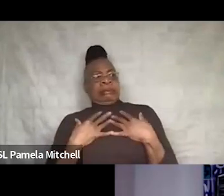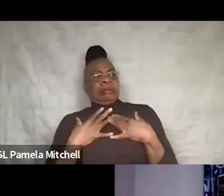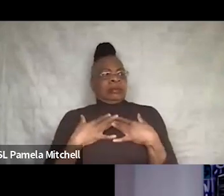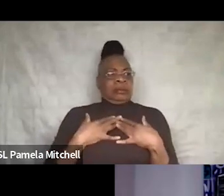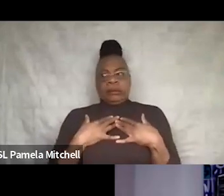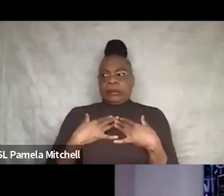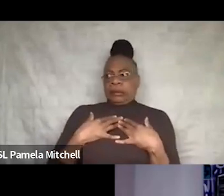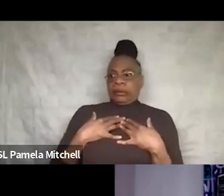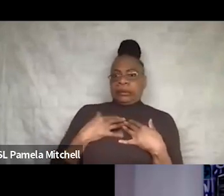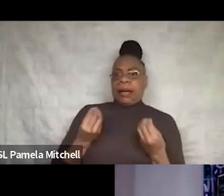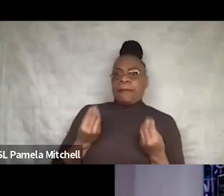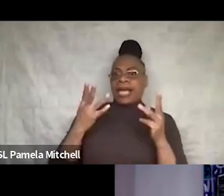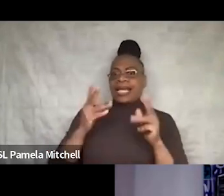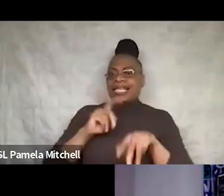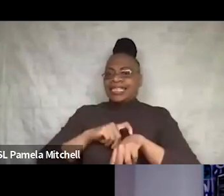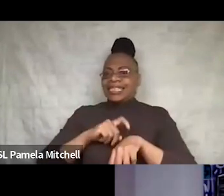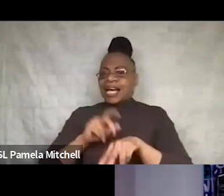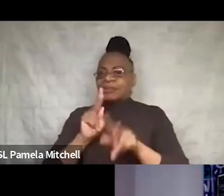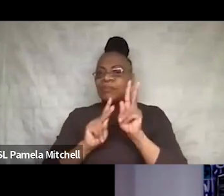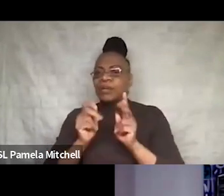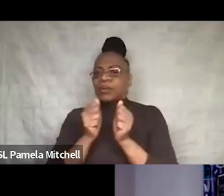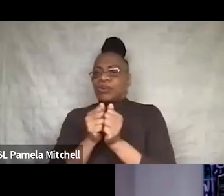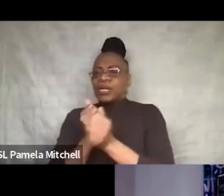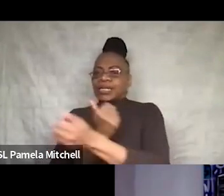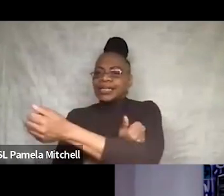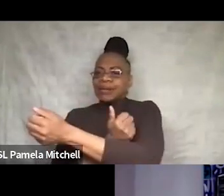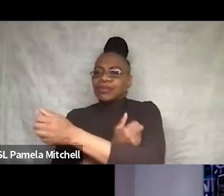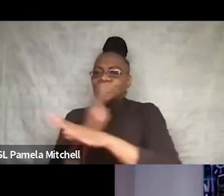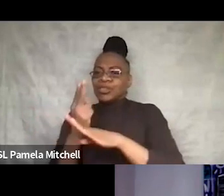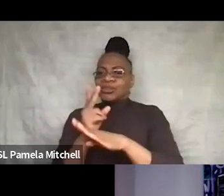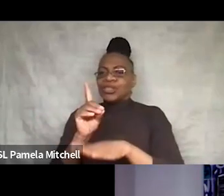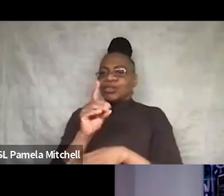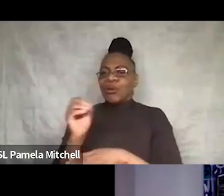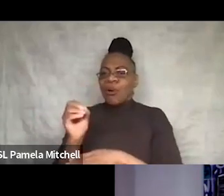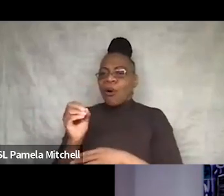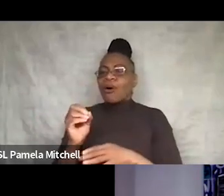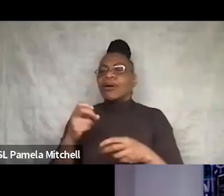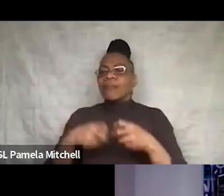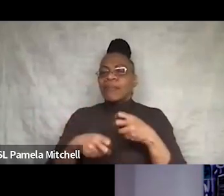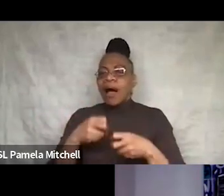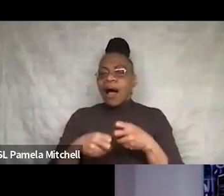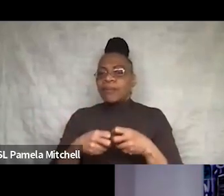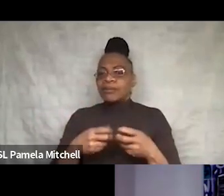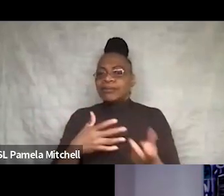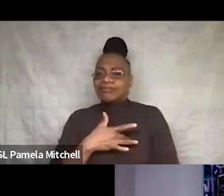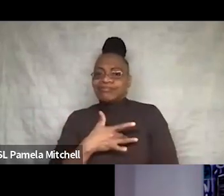people with substance use disorder problems, and I think, in general, we think we're terminally unique and nobody's gonna understand, you know,